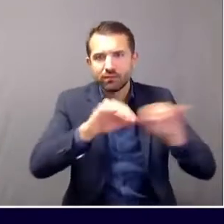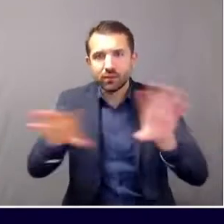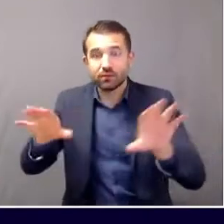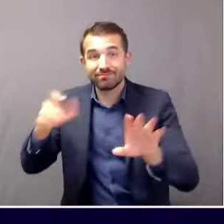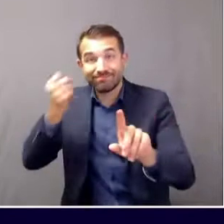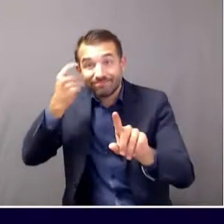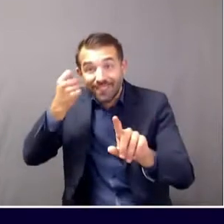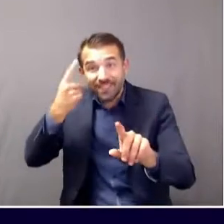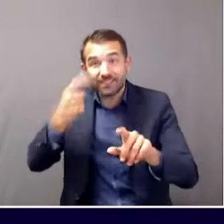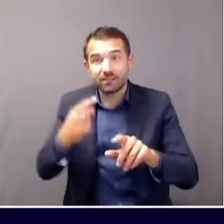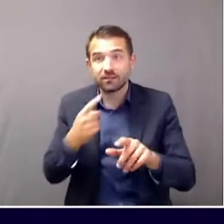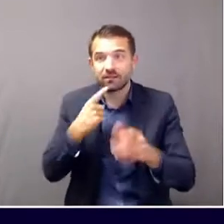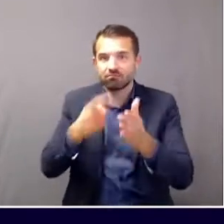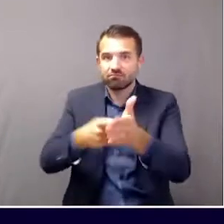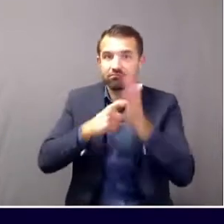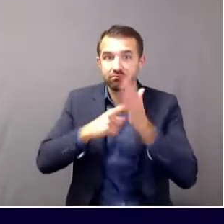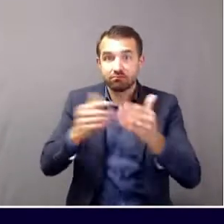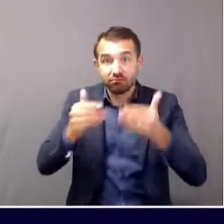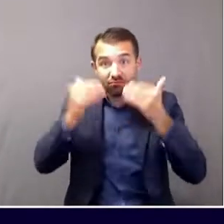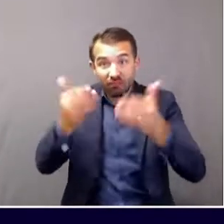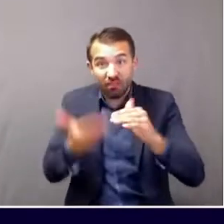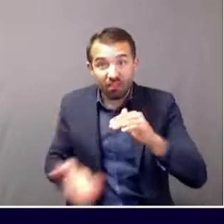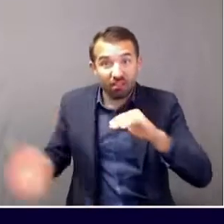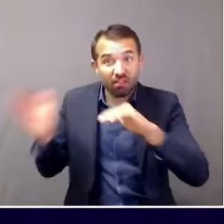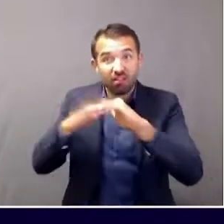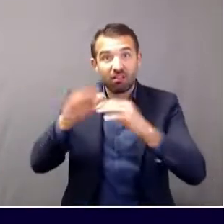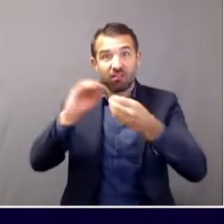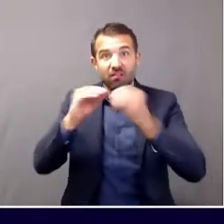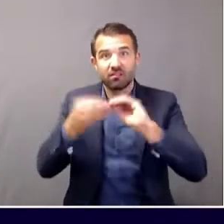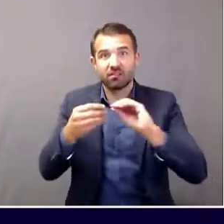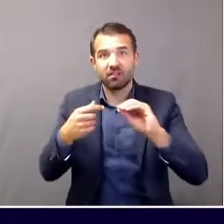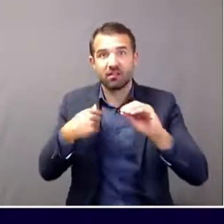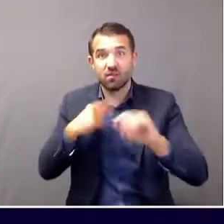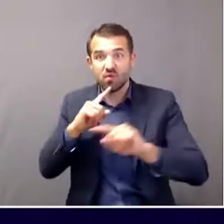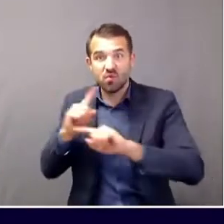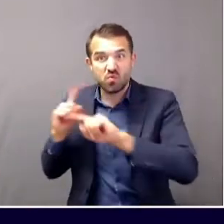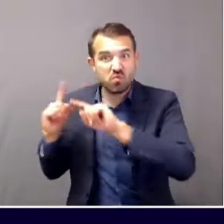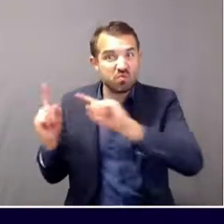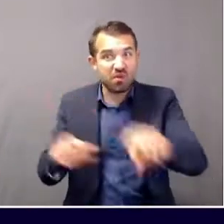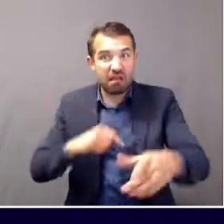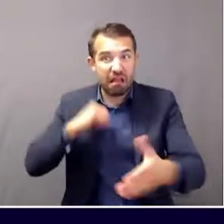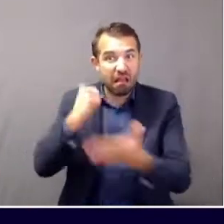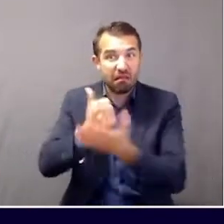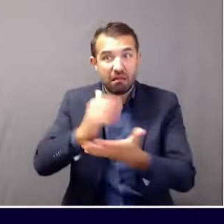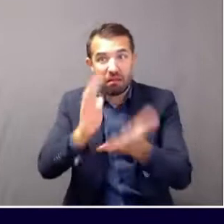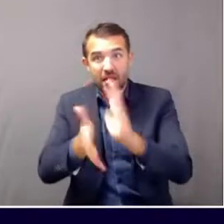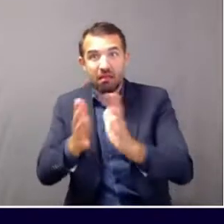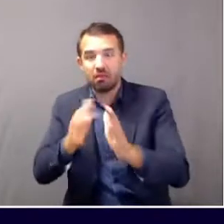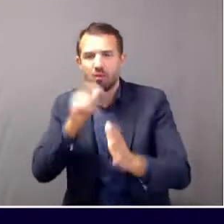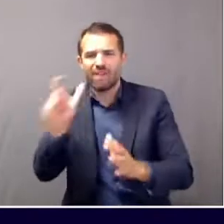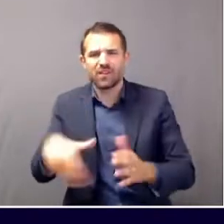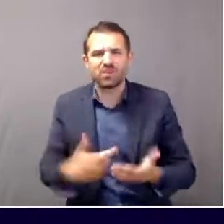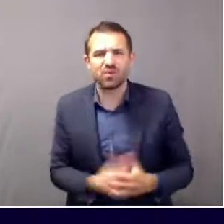why I reacted to problem